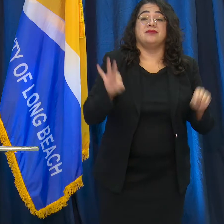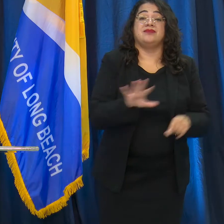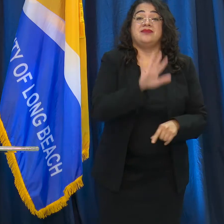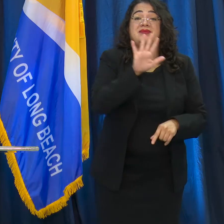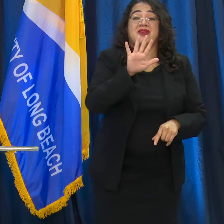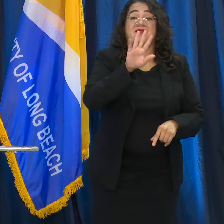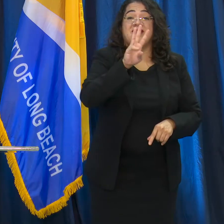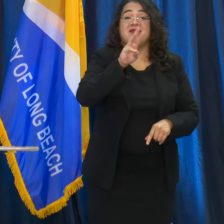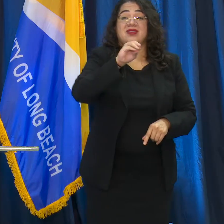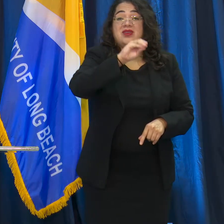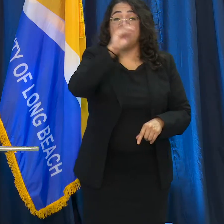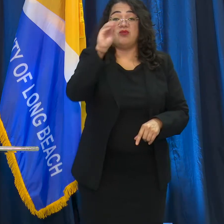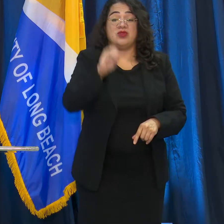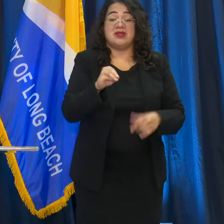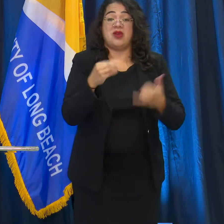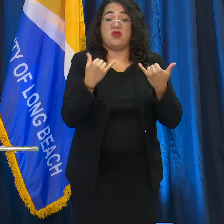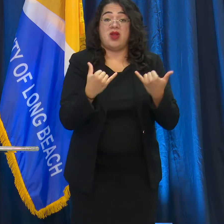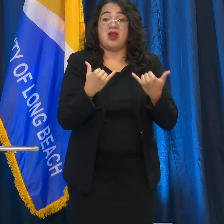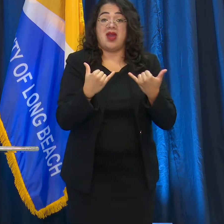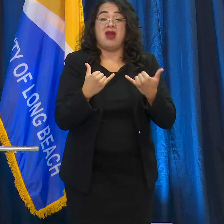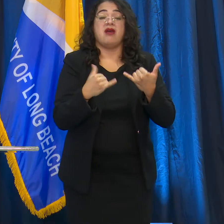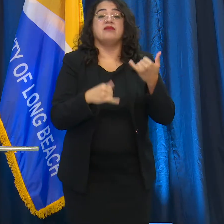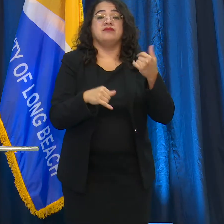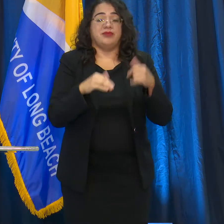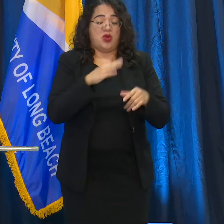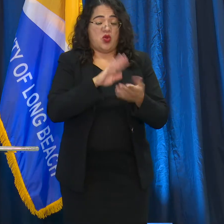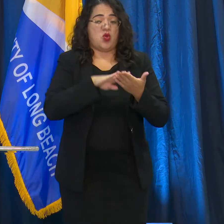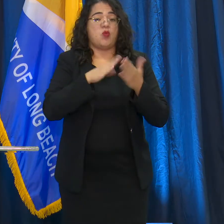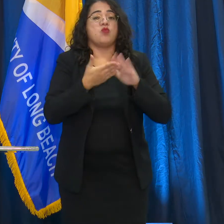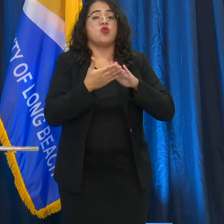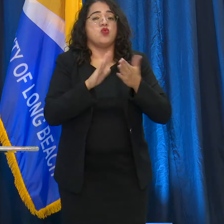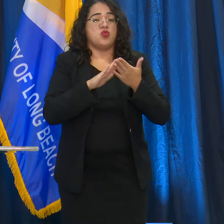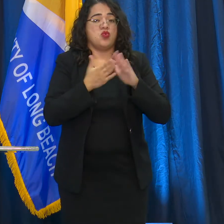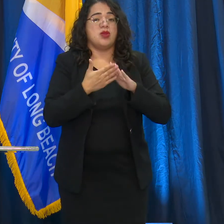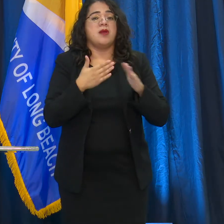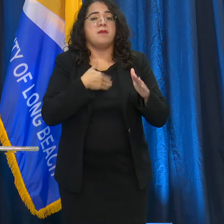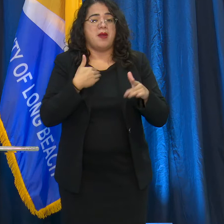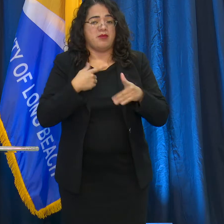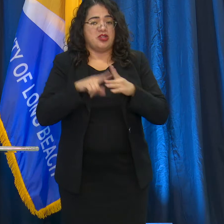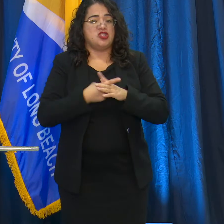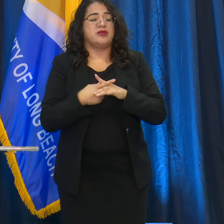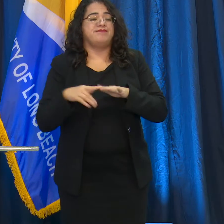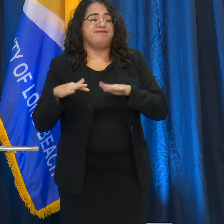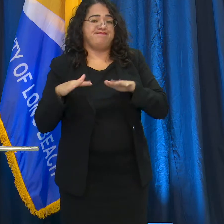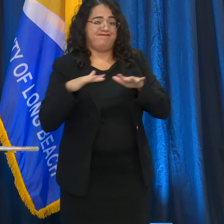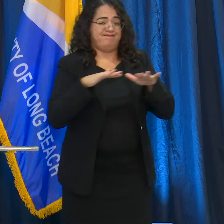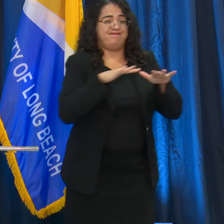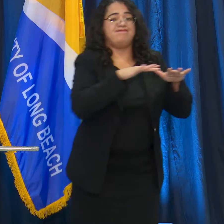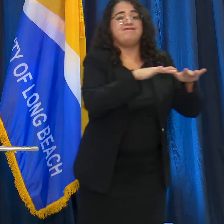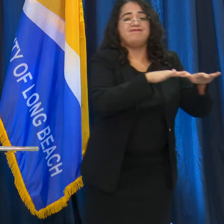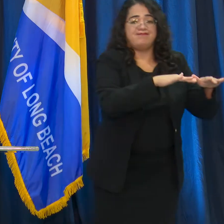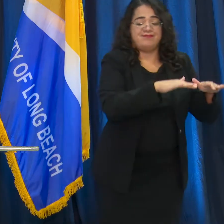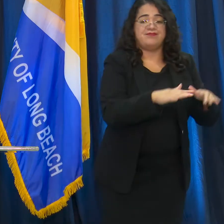hospitalizations are now coming from our community members. For some time, those numbers were over half from our